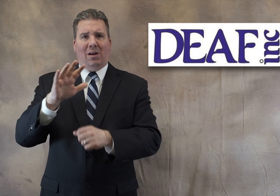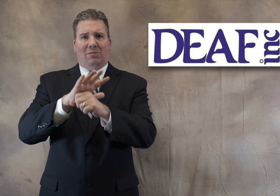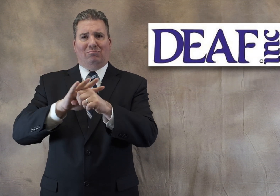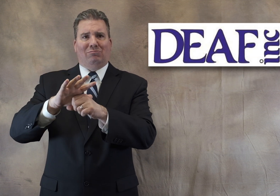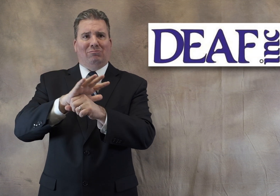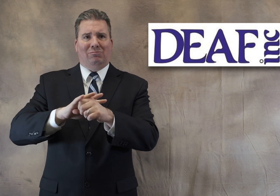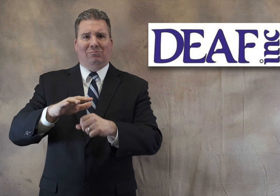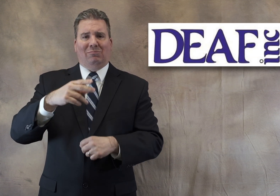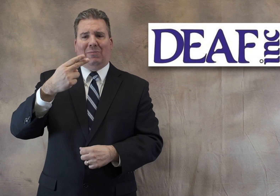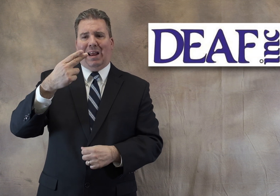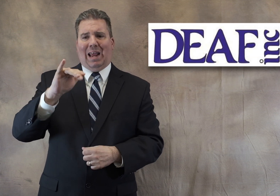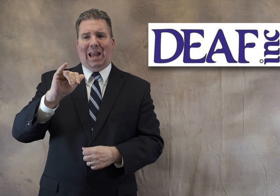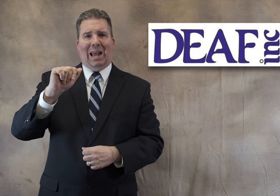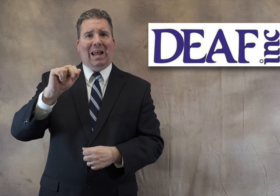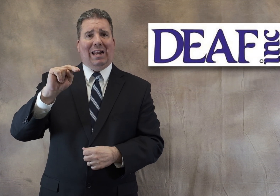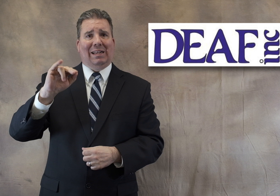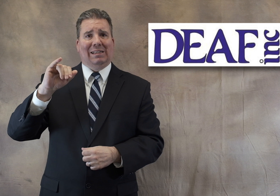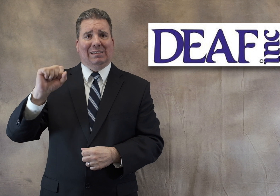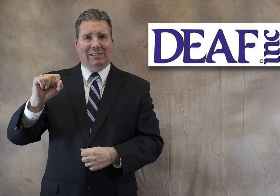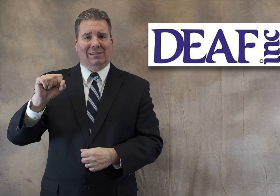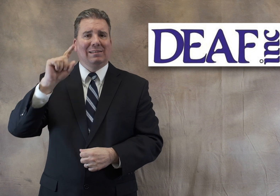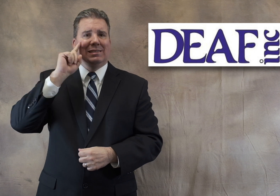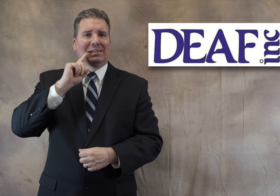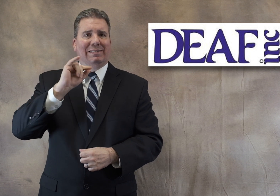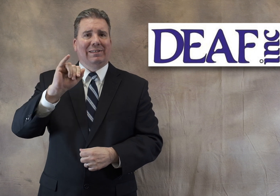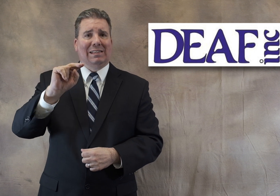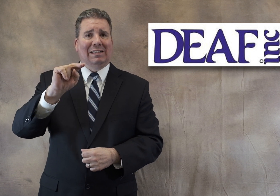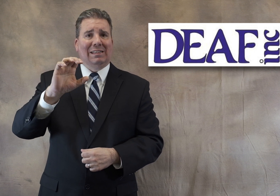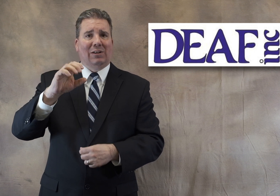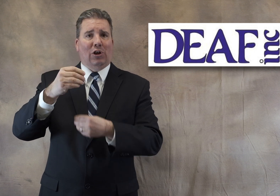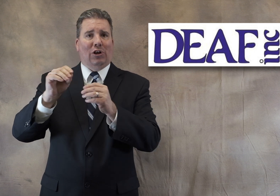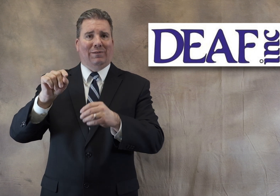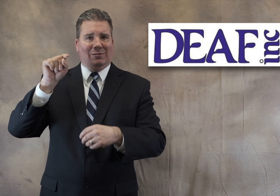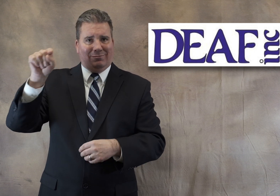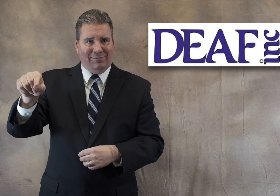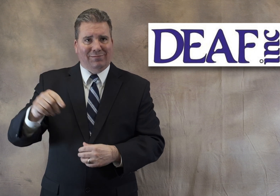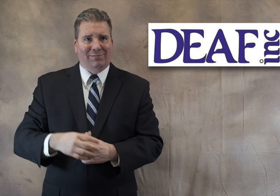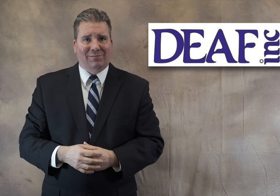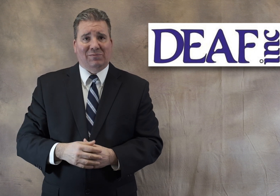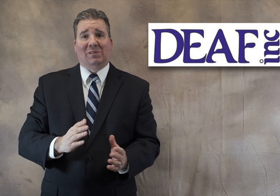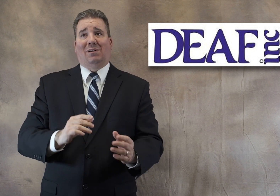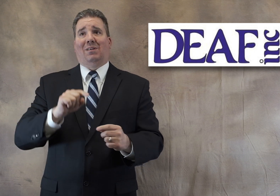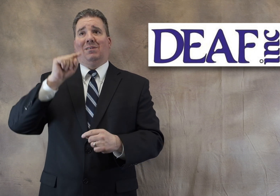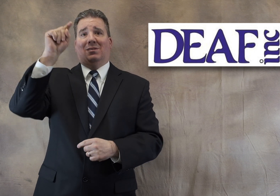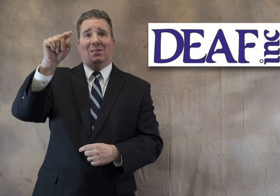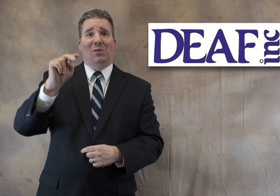In the Cape Cod area in Hyannis, you can find the Cards at DEAF, Inc.